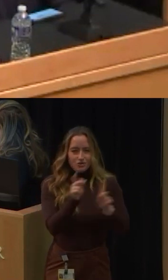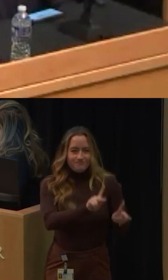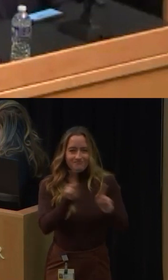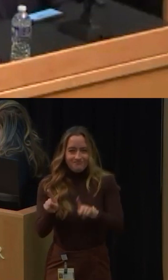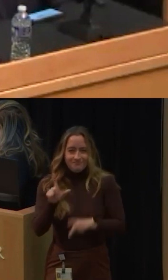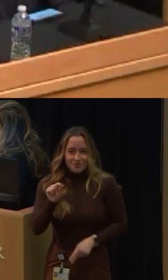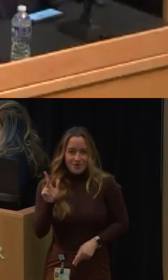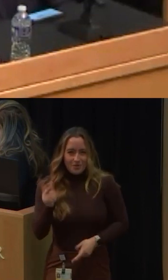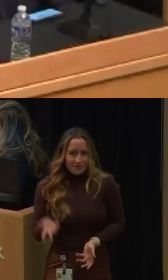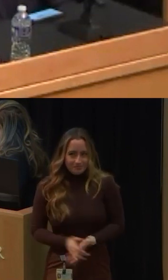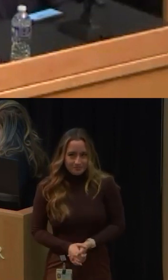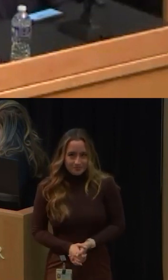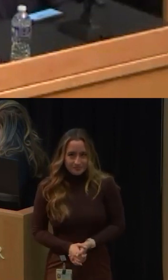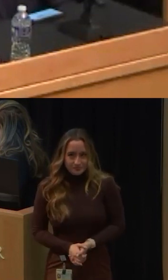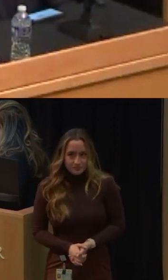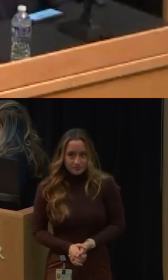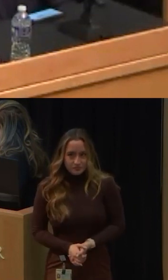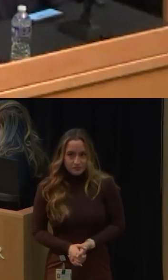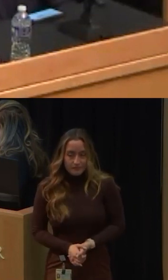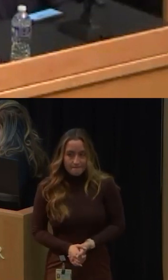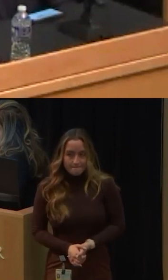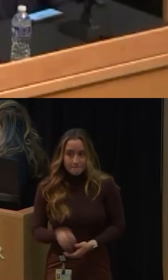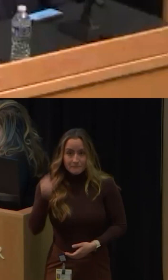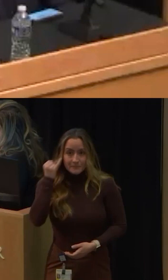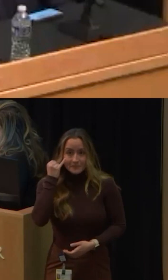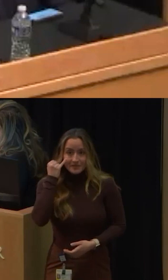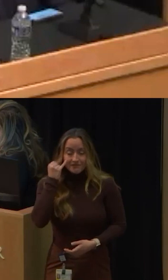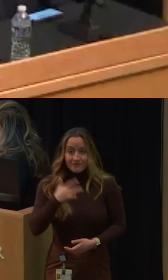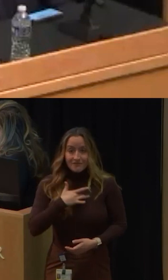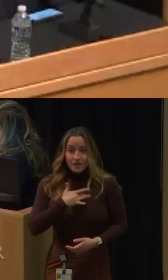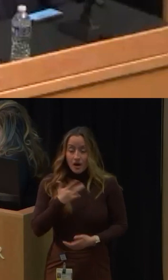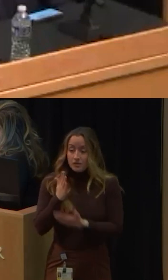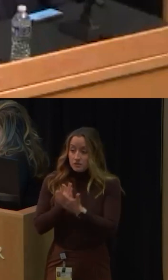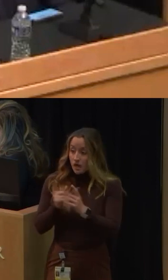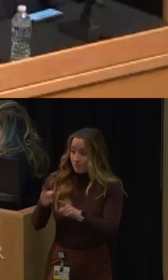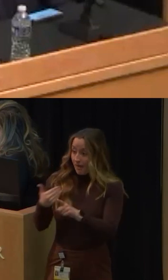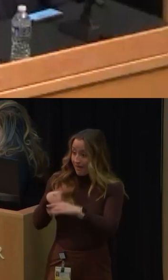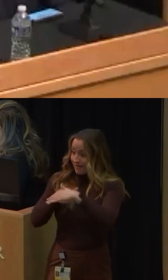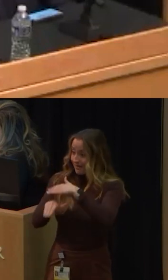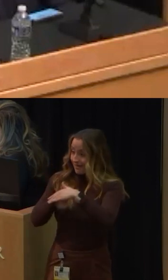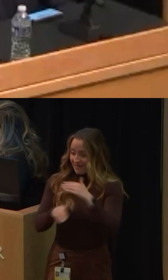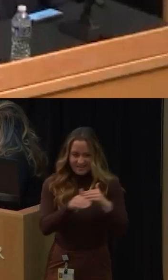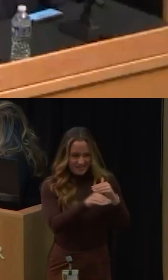where there is so much for some and so little for others, so I just leave you with that,